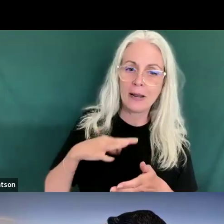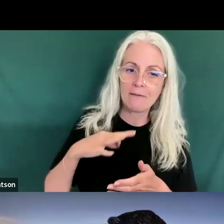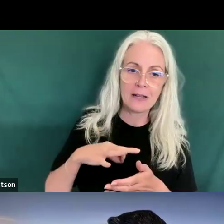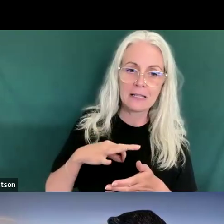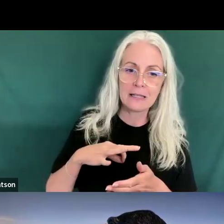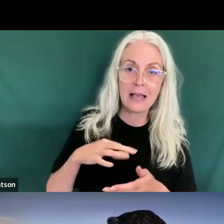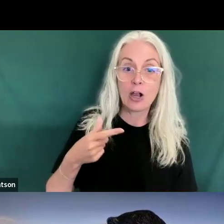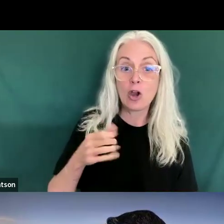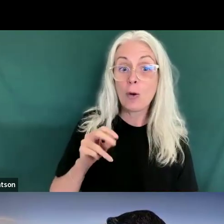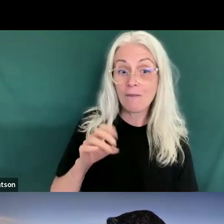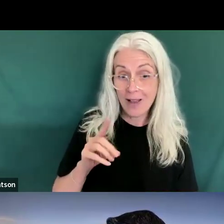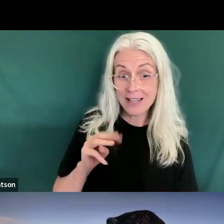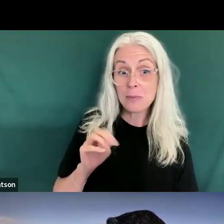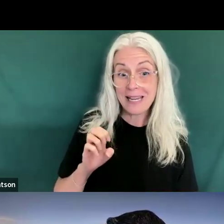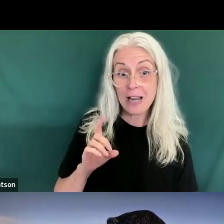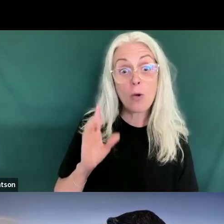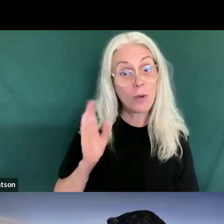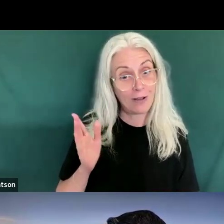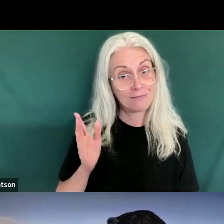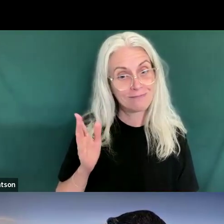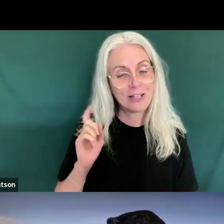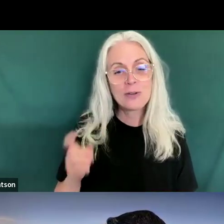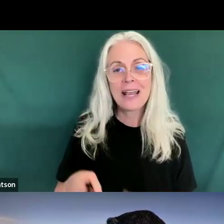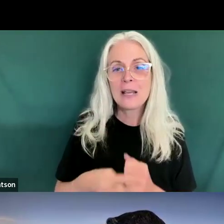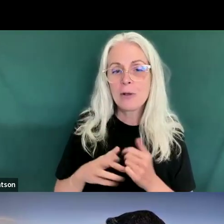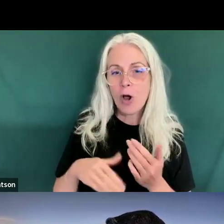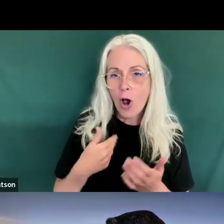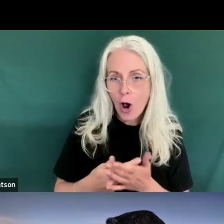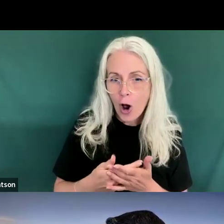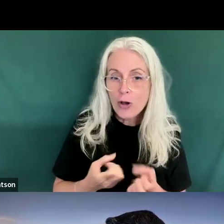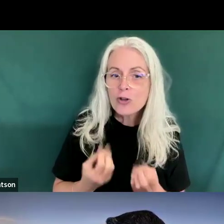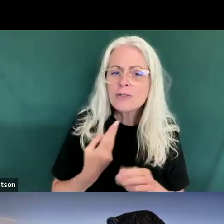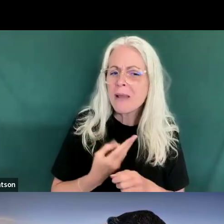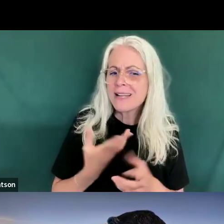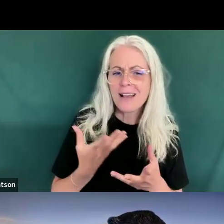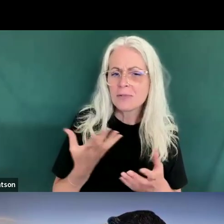GoFundMe does. And you get to keep it all, and you can use them as many times as you want.